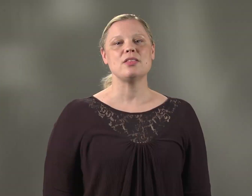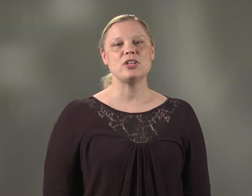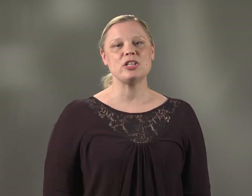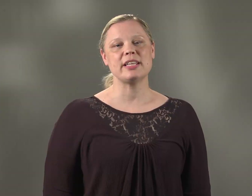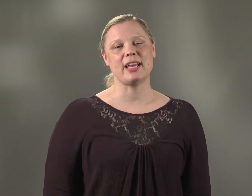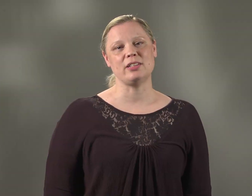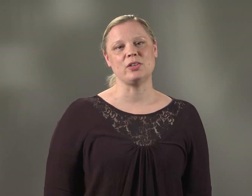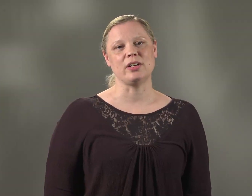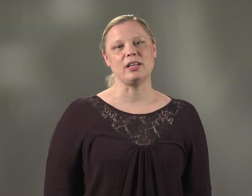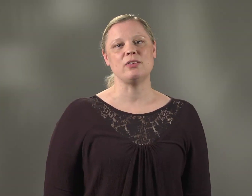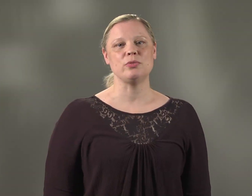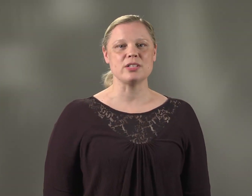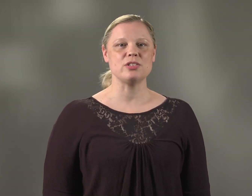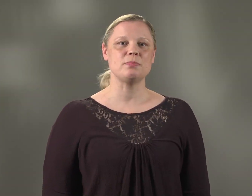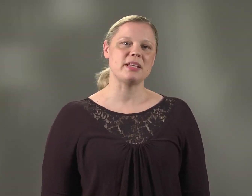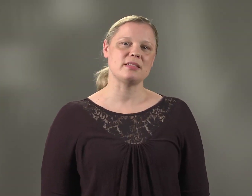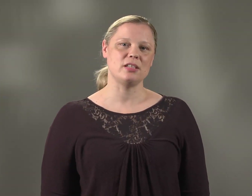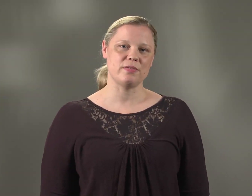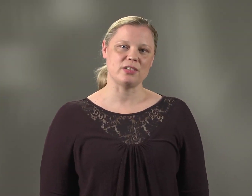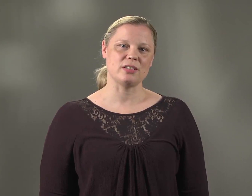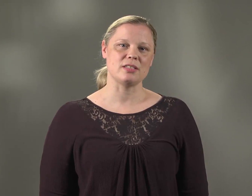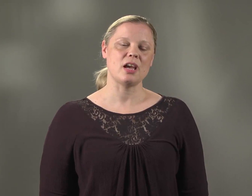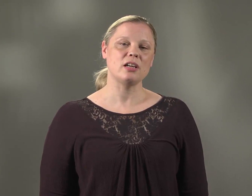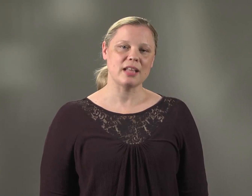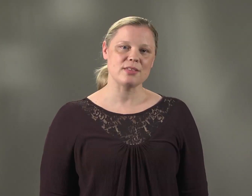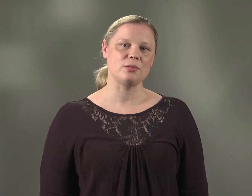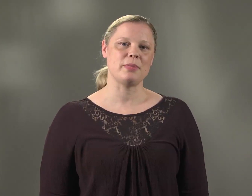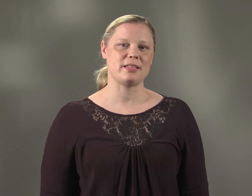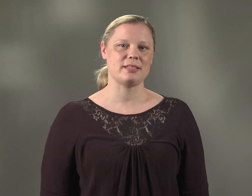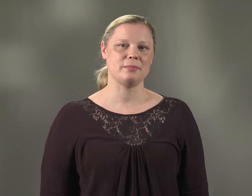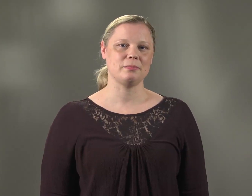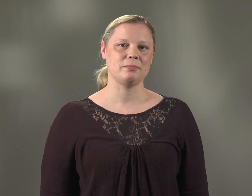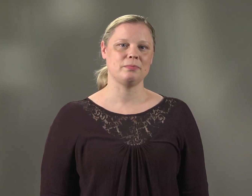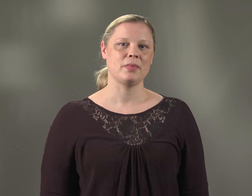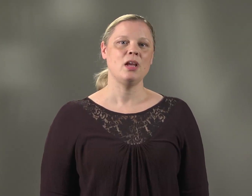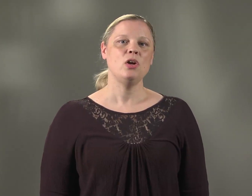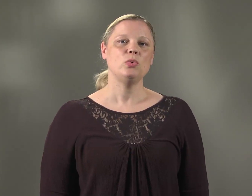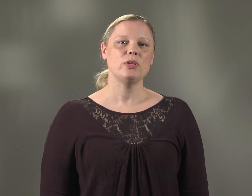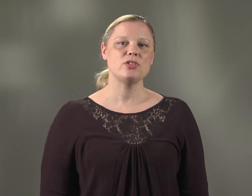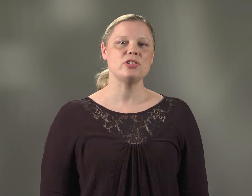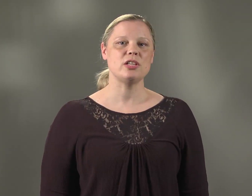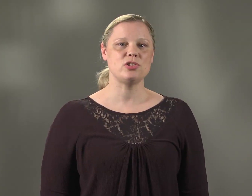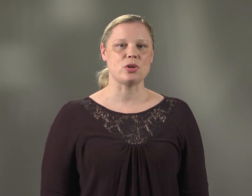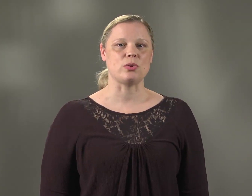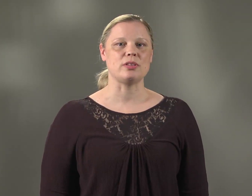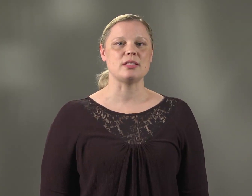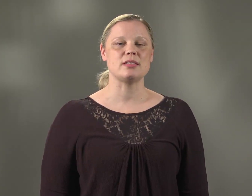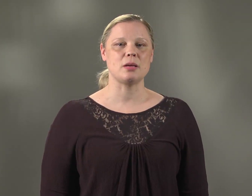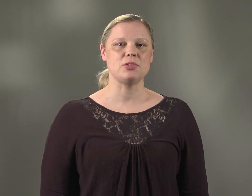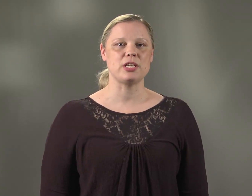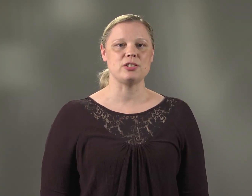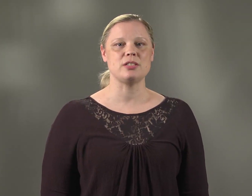The third category of research-based interventions are classroom-based. Research has shown that some changes